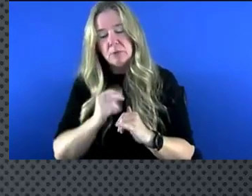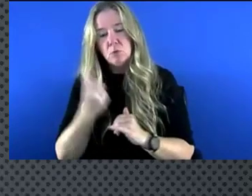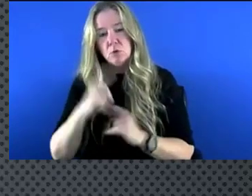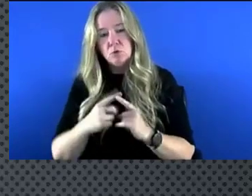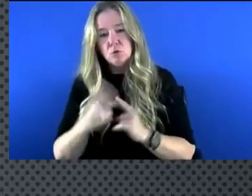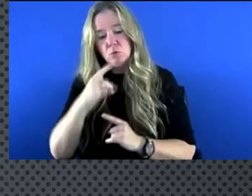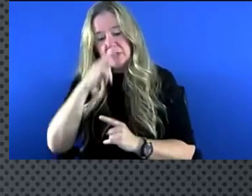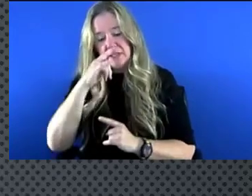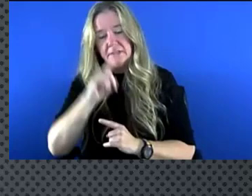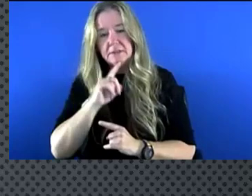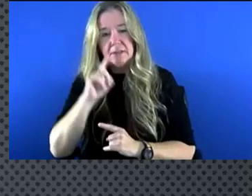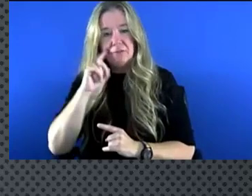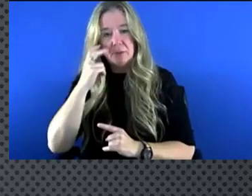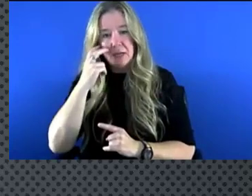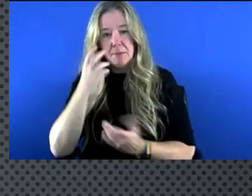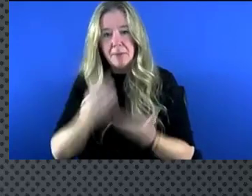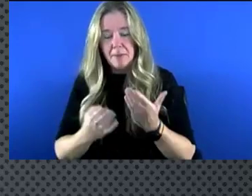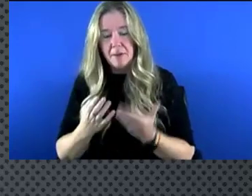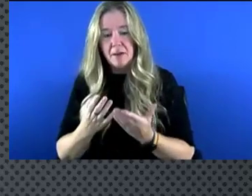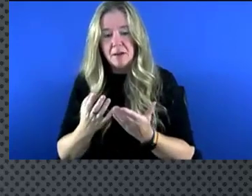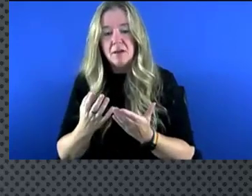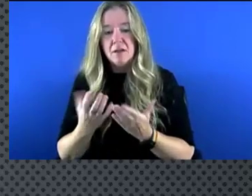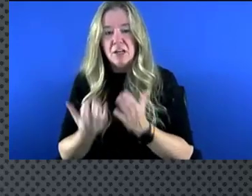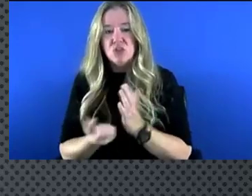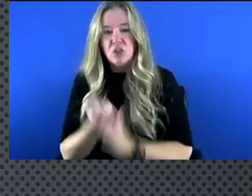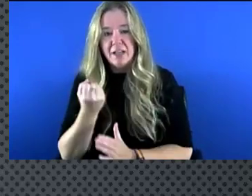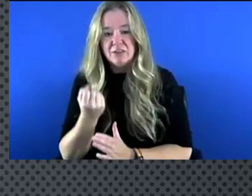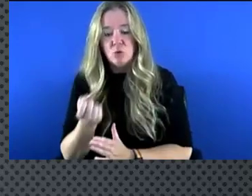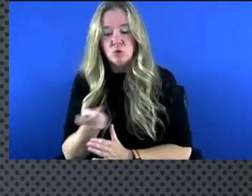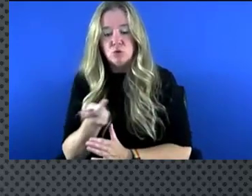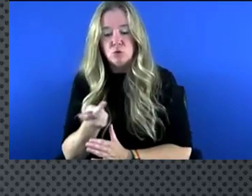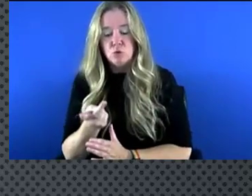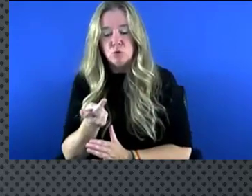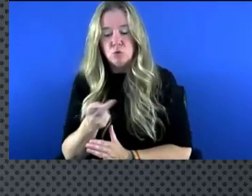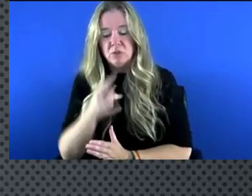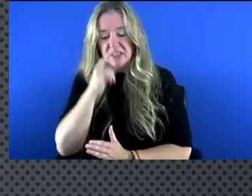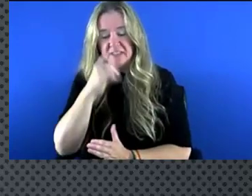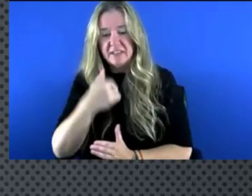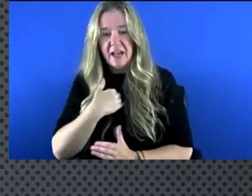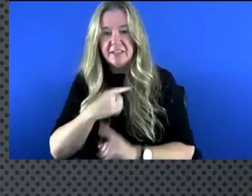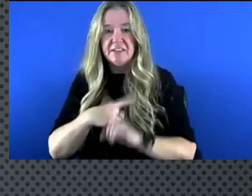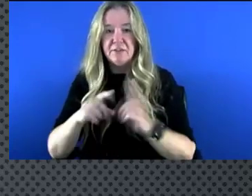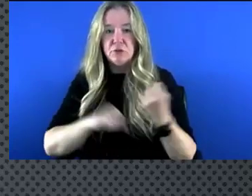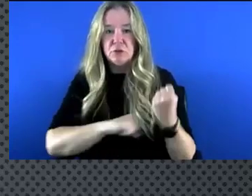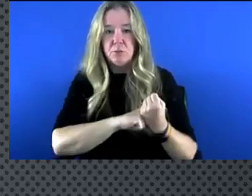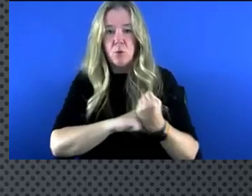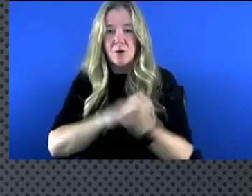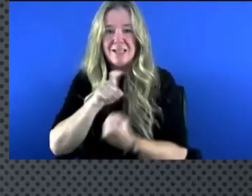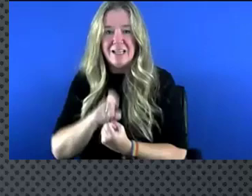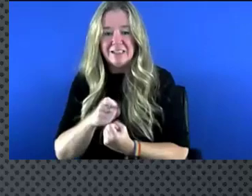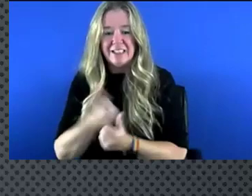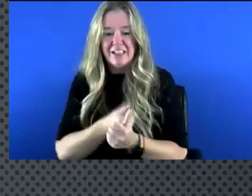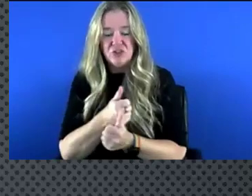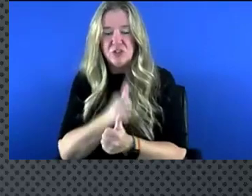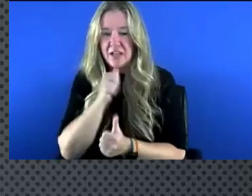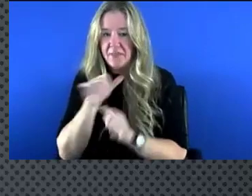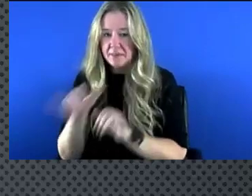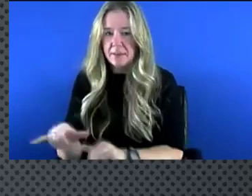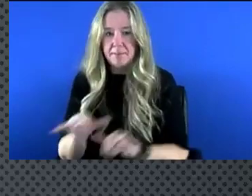who are deaf-blind. Chances are those two people had very different support needs and chances are if you get more students